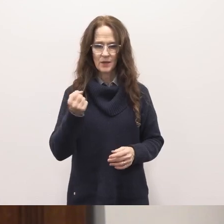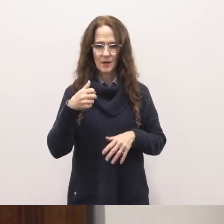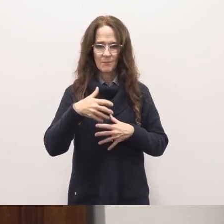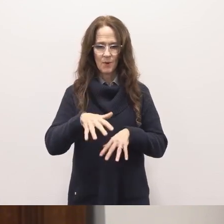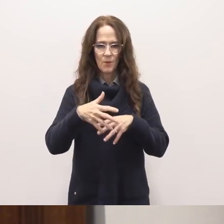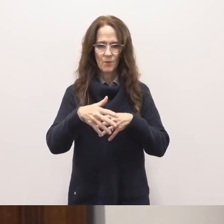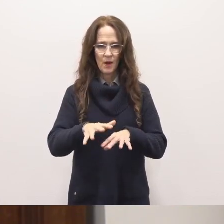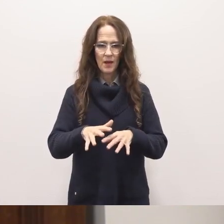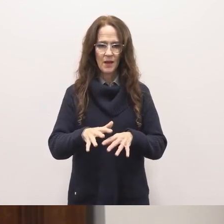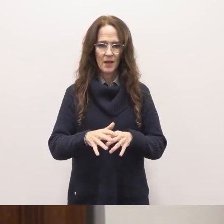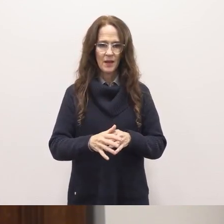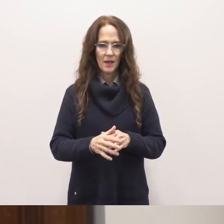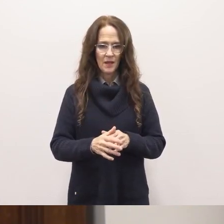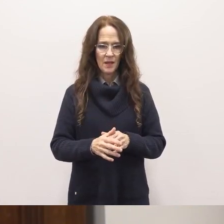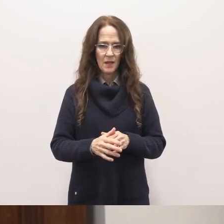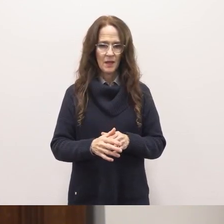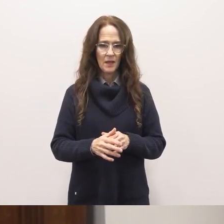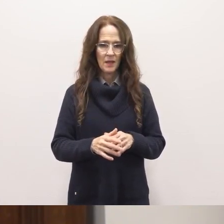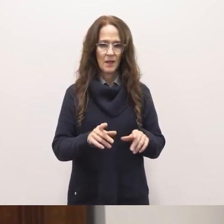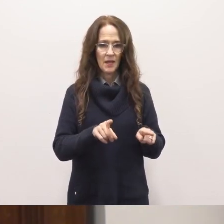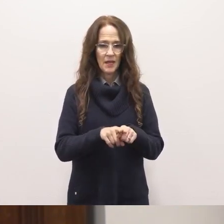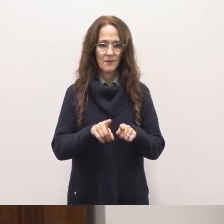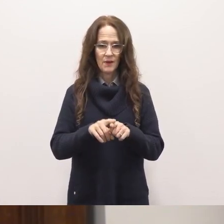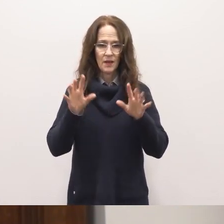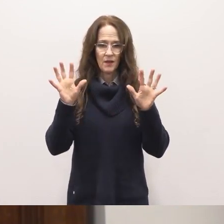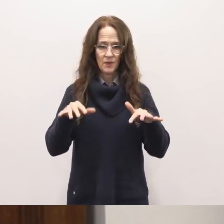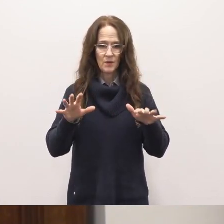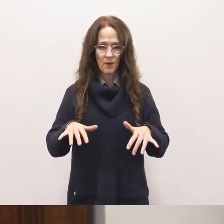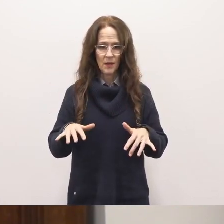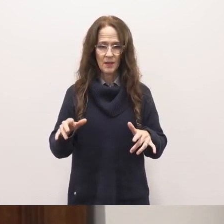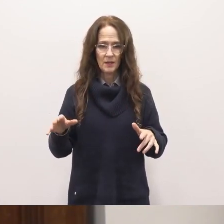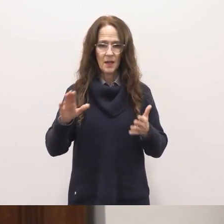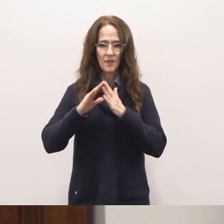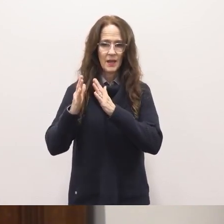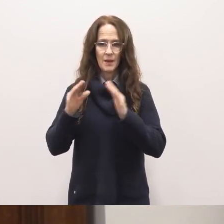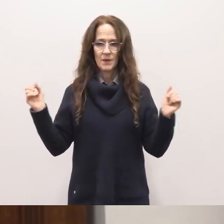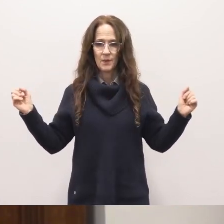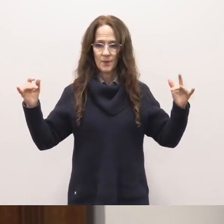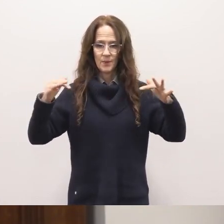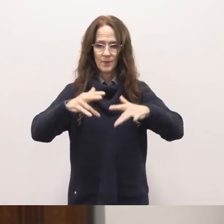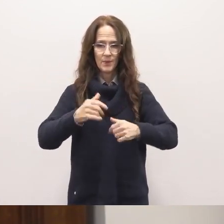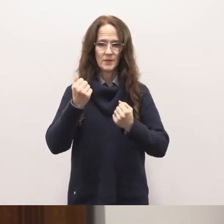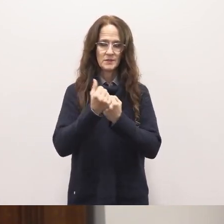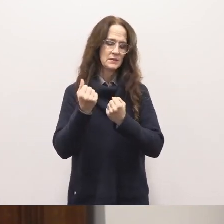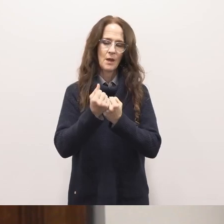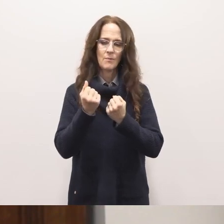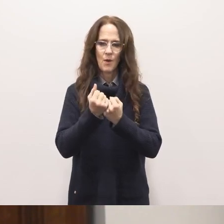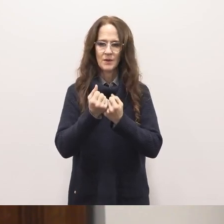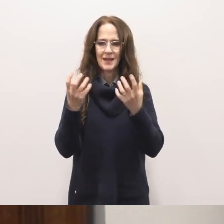Even in the rain, the neighborhood comes out to support and celebrate.